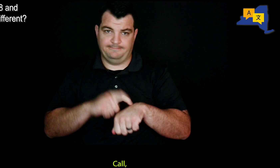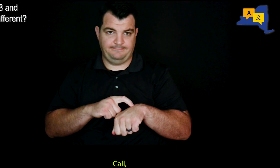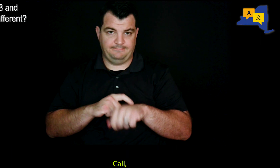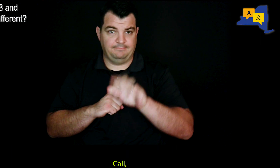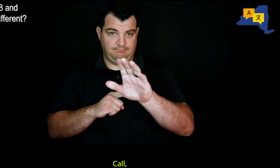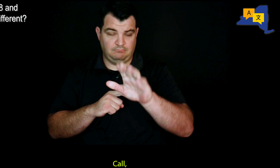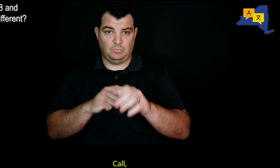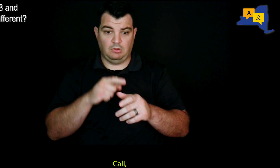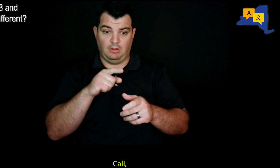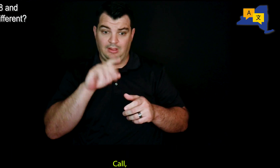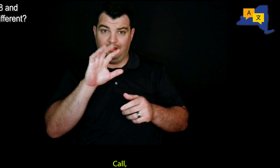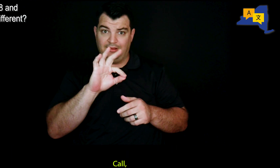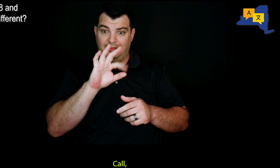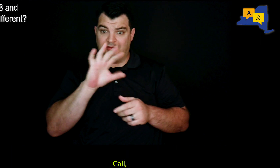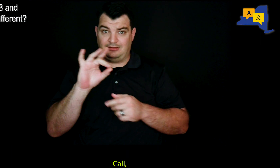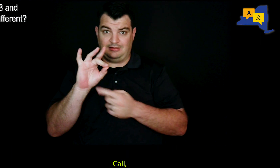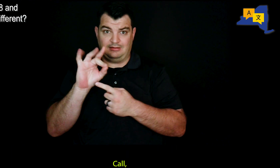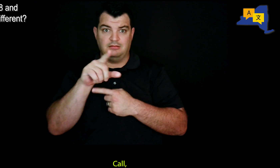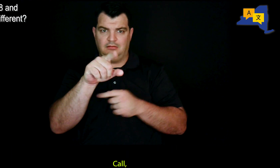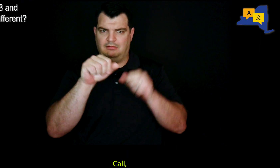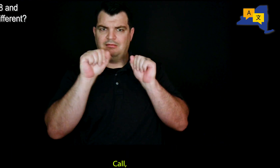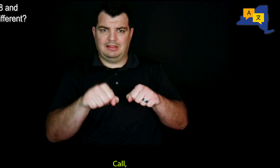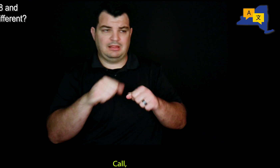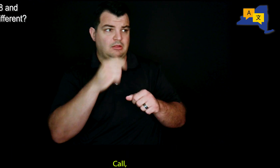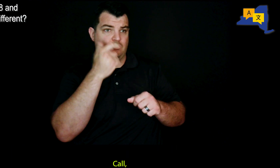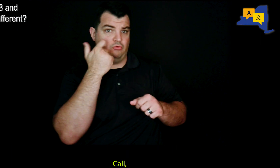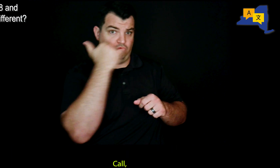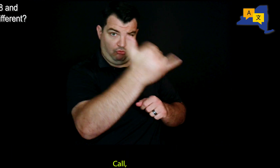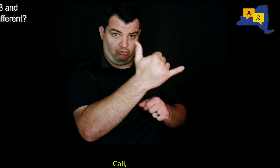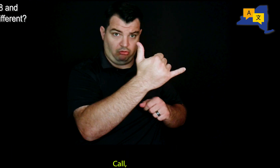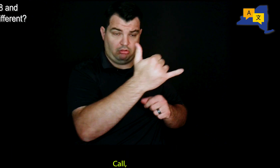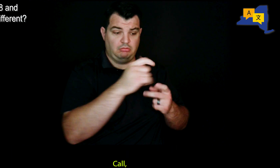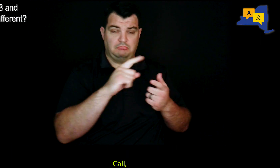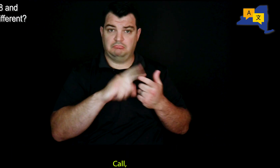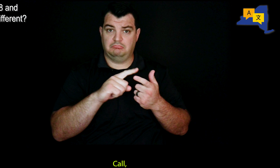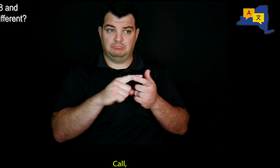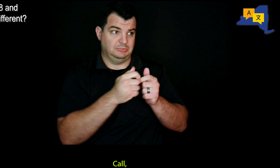Call,